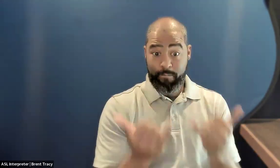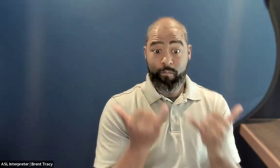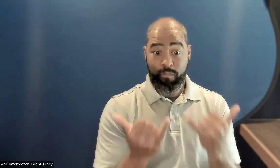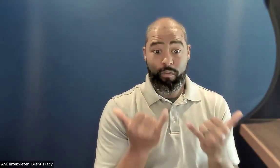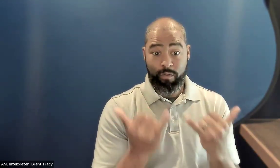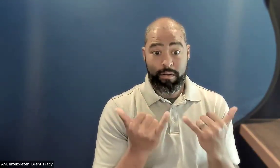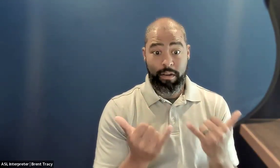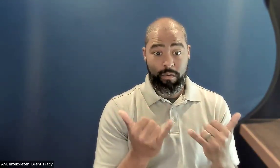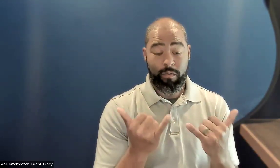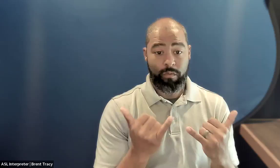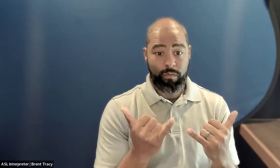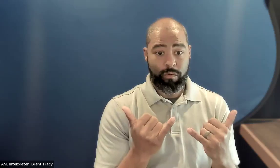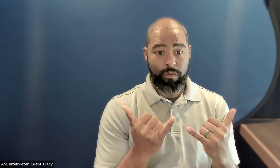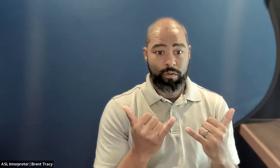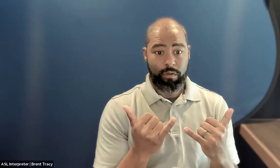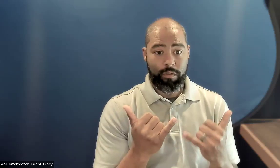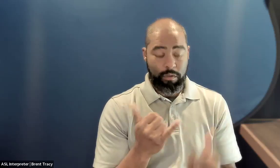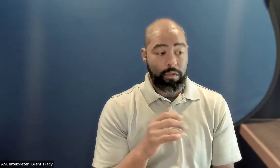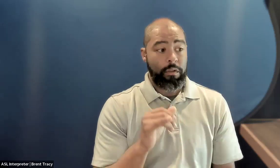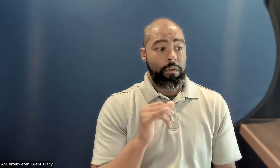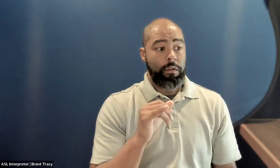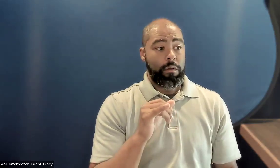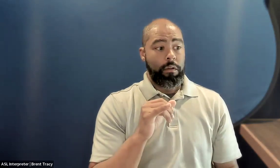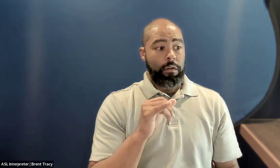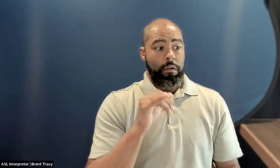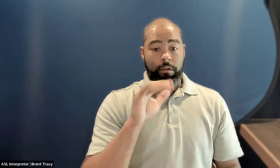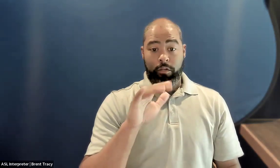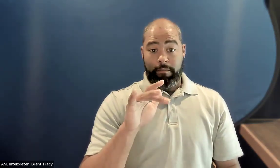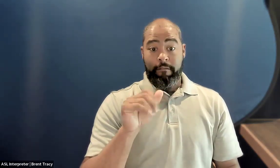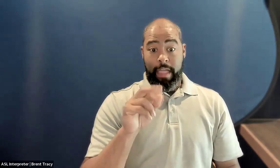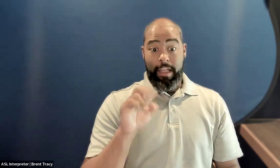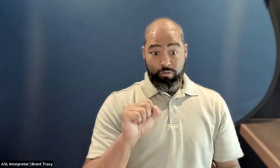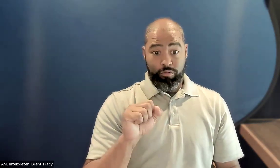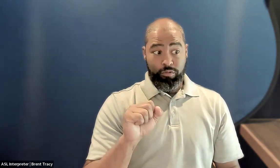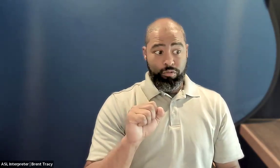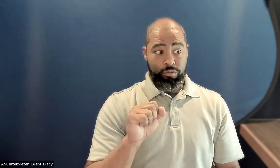lowest review threshold for land alteration that triggers the need for MEPA review.